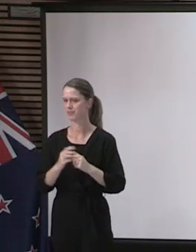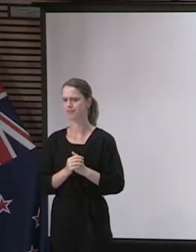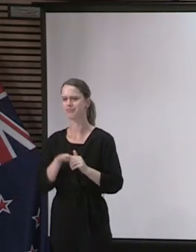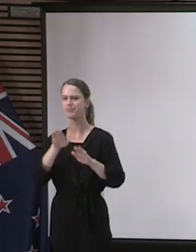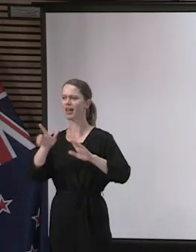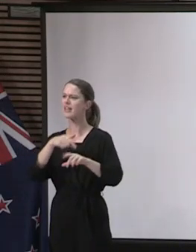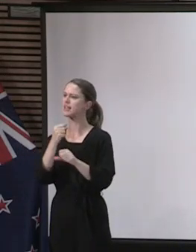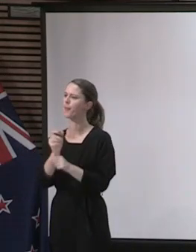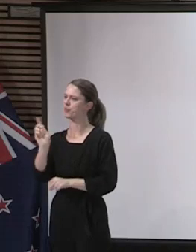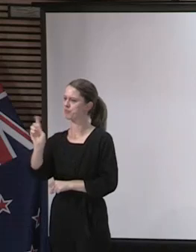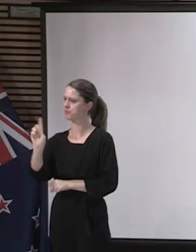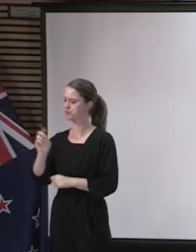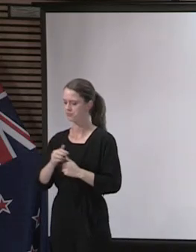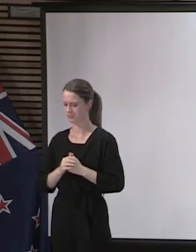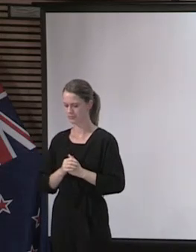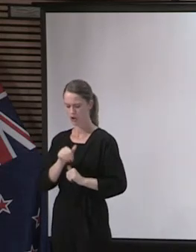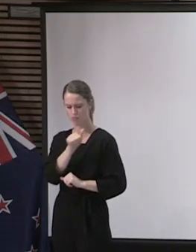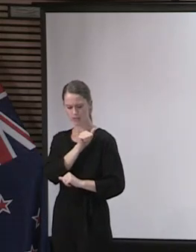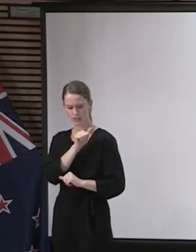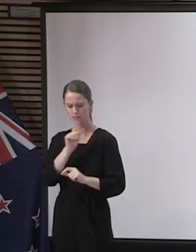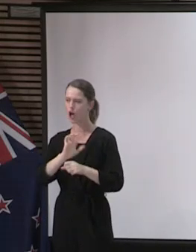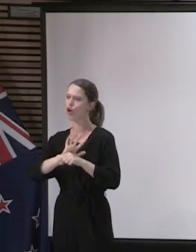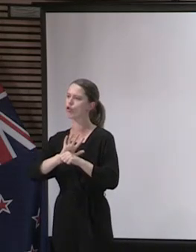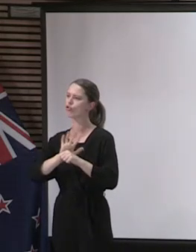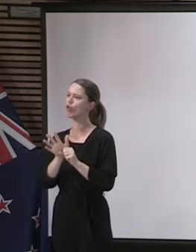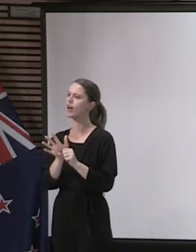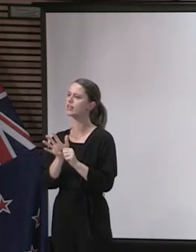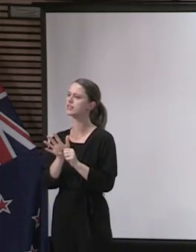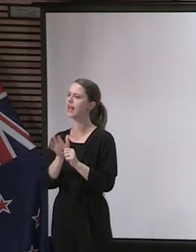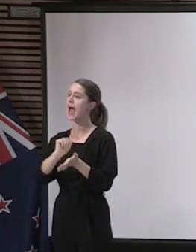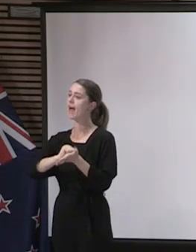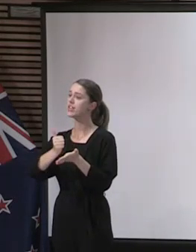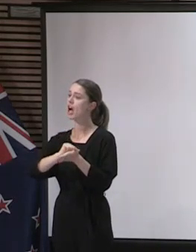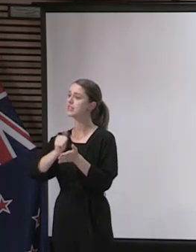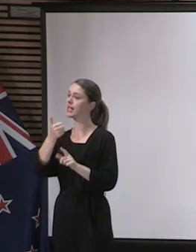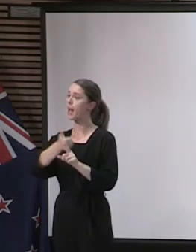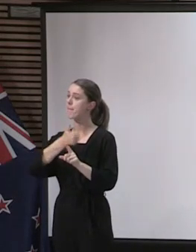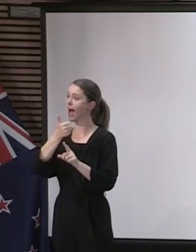PRIME MINISTER JACINDA ARDERN: I will look at that in more detail. I haven't seen. This I